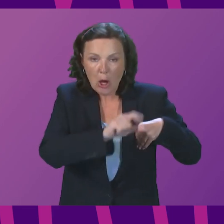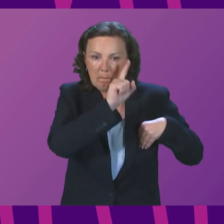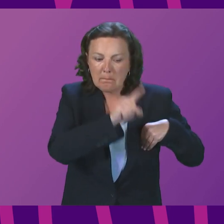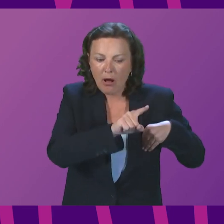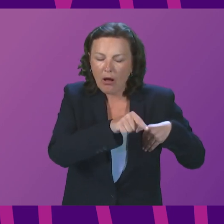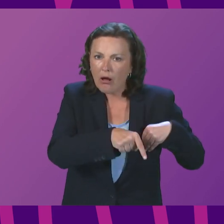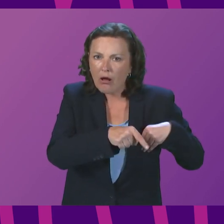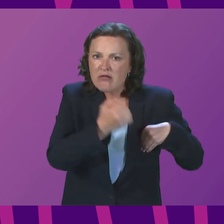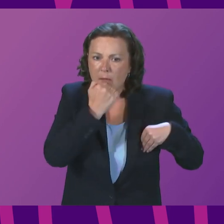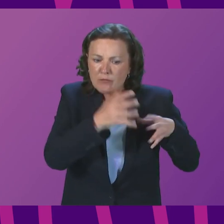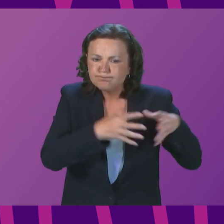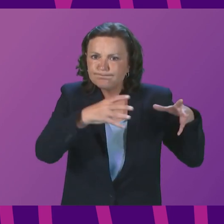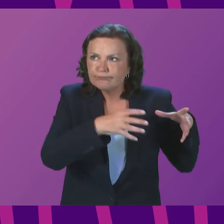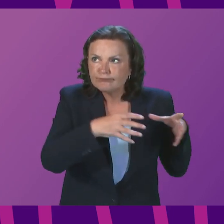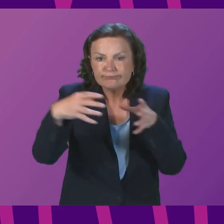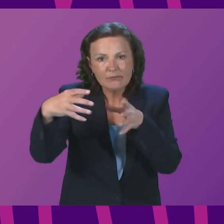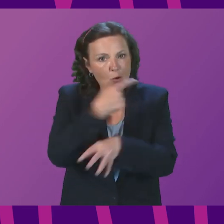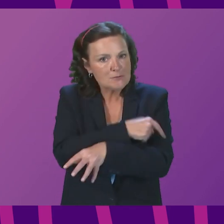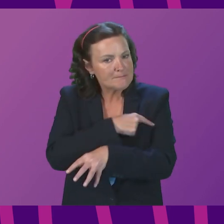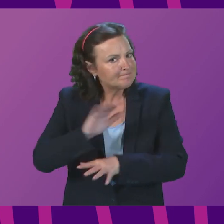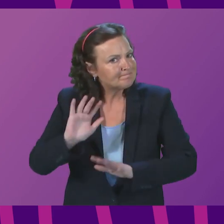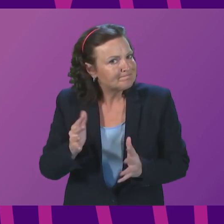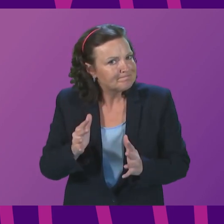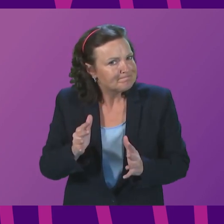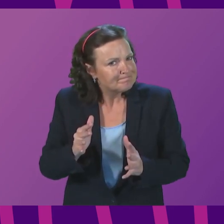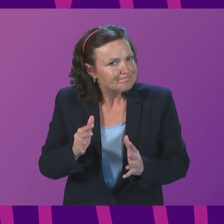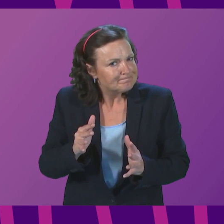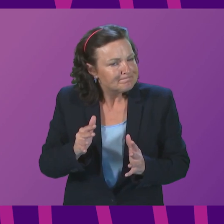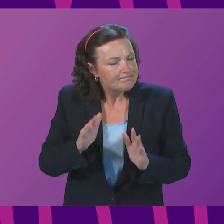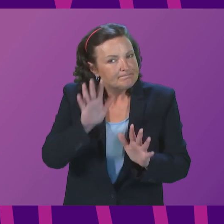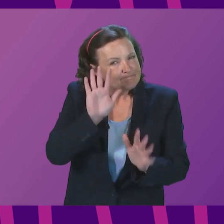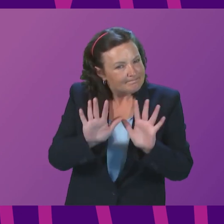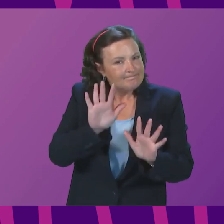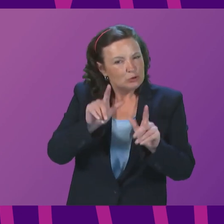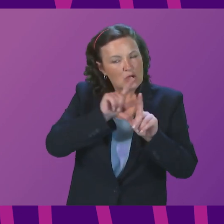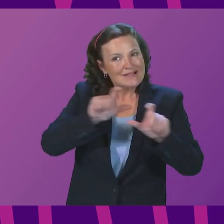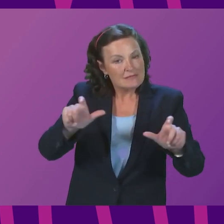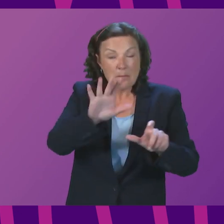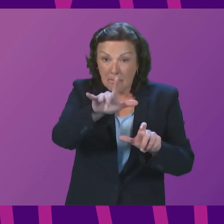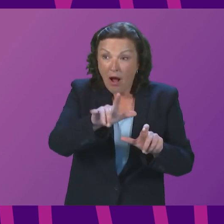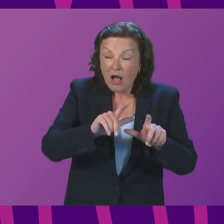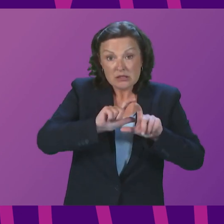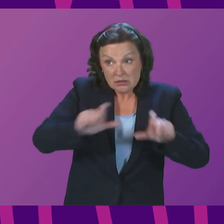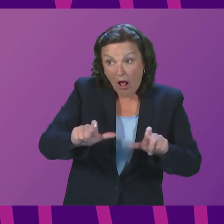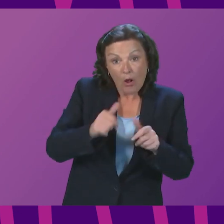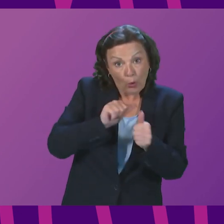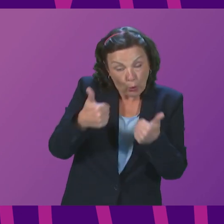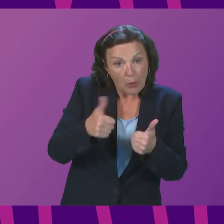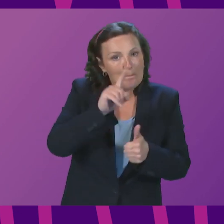stages of the pandemic, particularly before there were vaccinations, but that does not mean that the illness is mild for everyone.